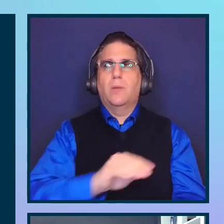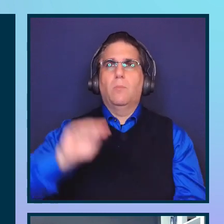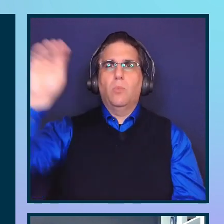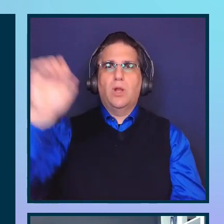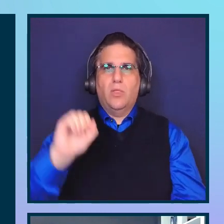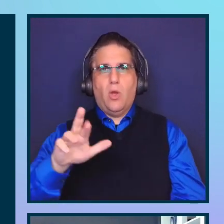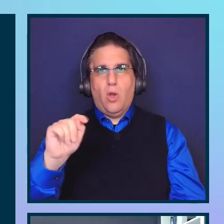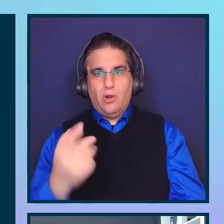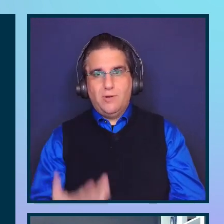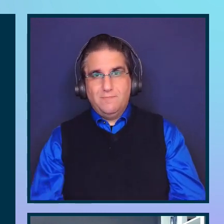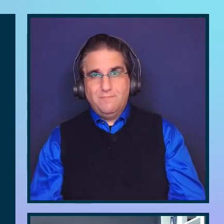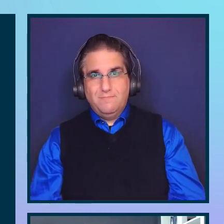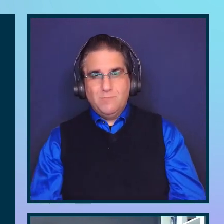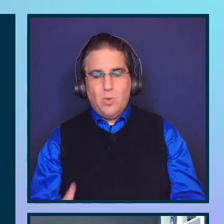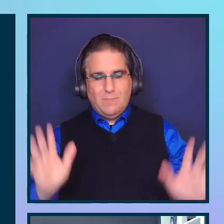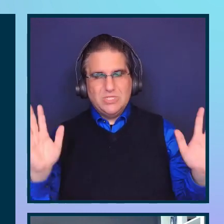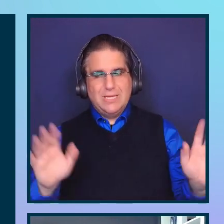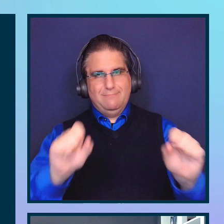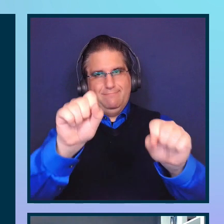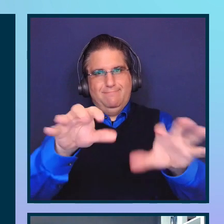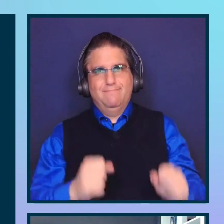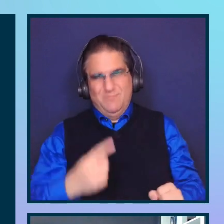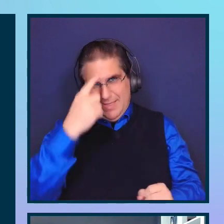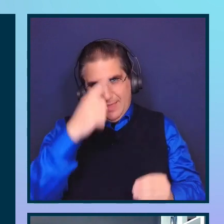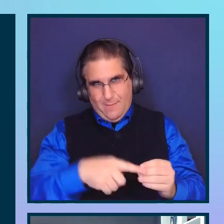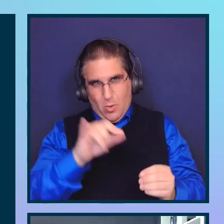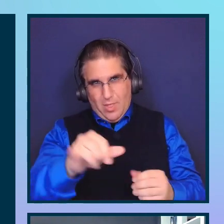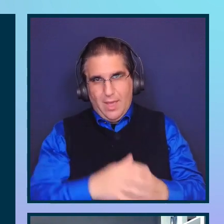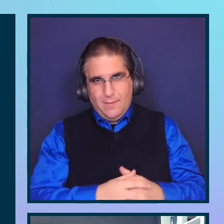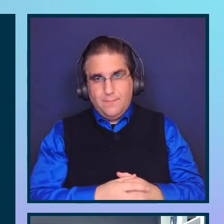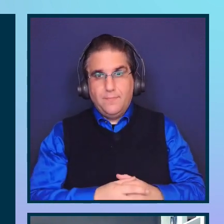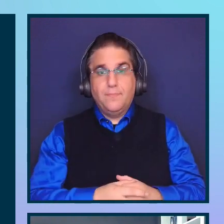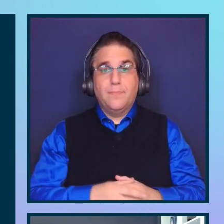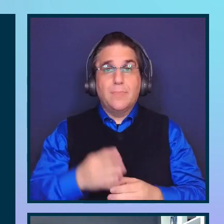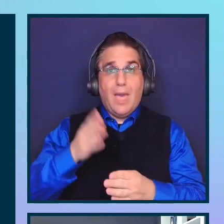and I'm gonna leave it there. But think about that. Liz is gonna add a link on the chat.